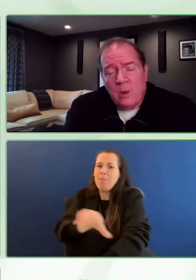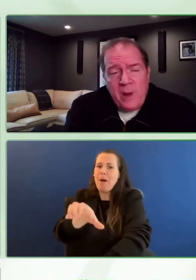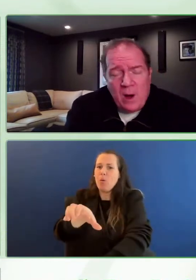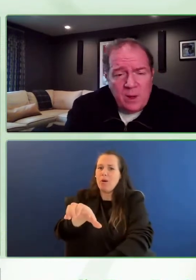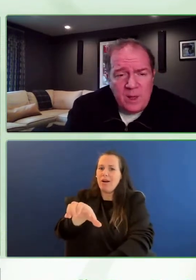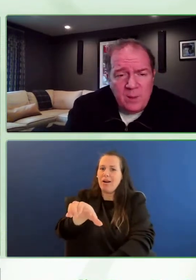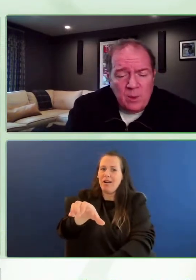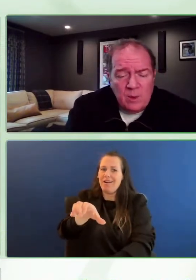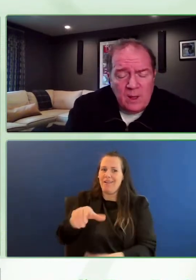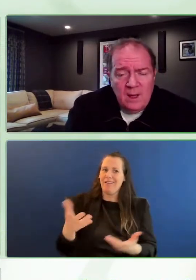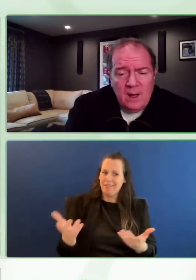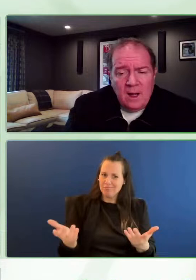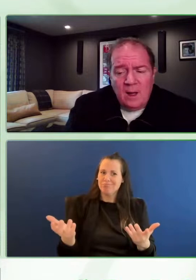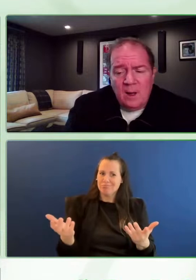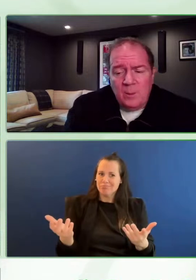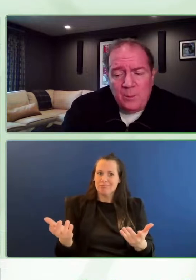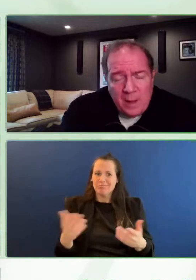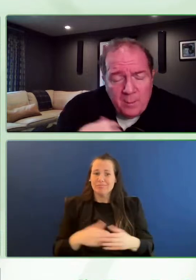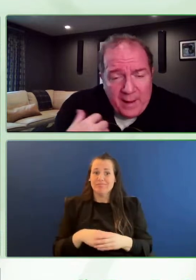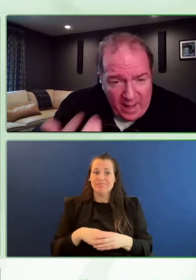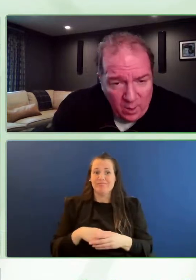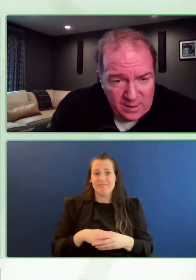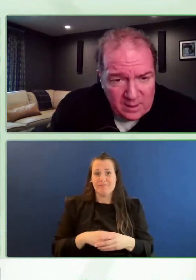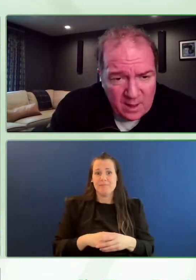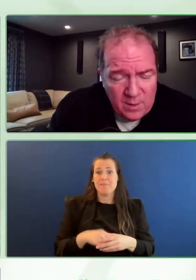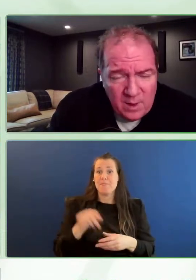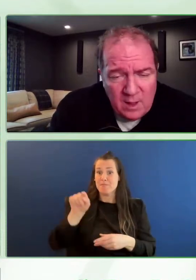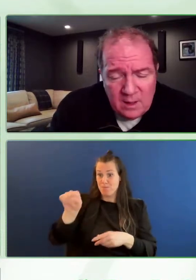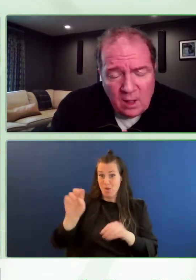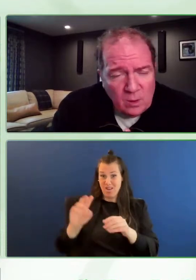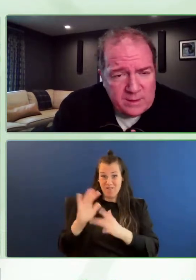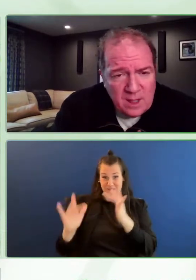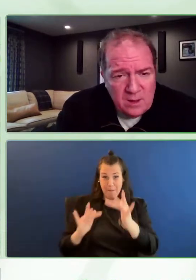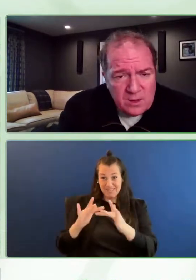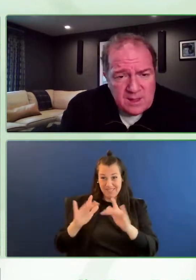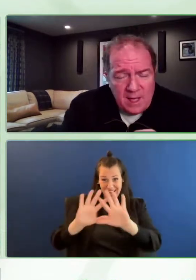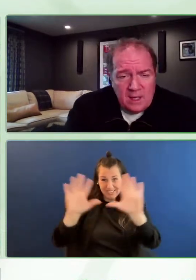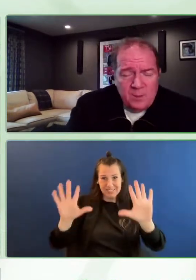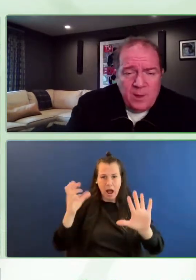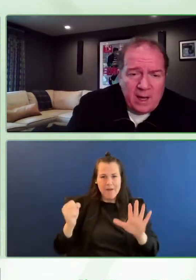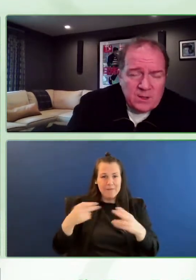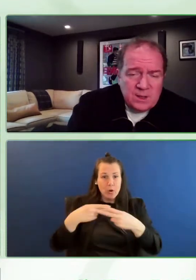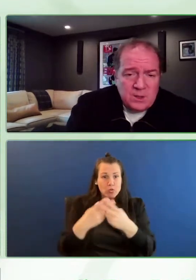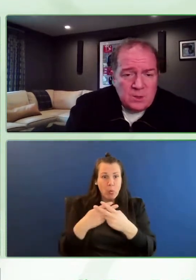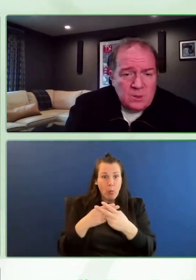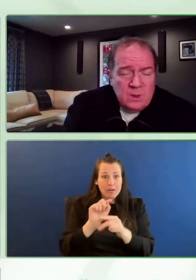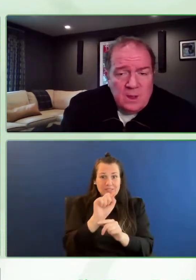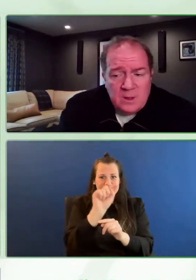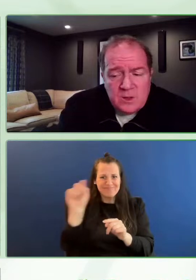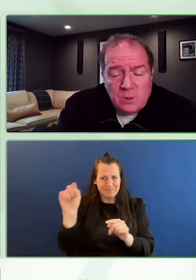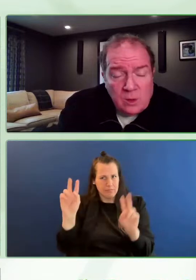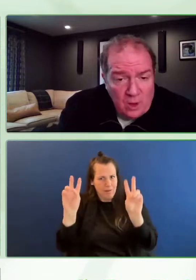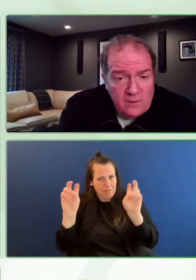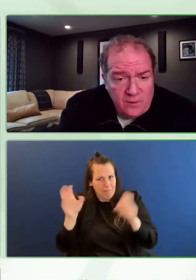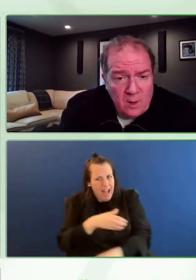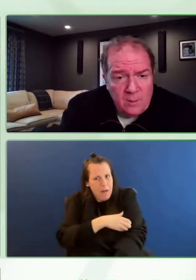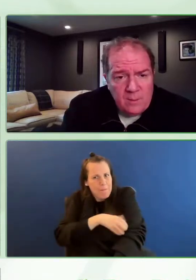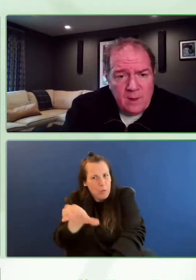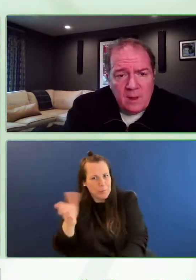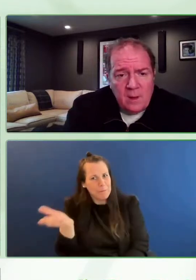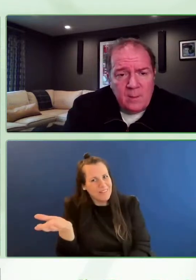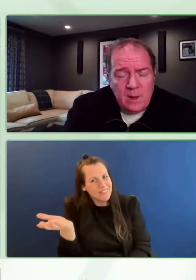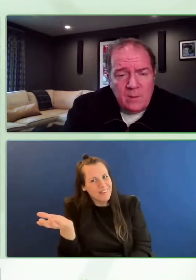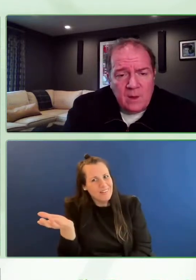We are empowering people by helping them not only to understand but also to learn from